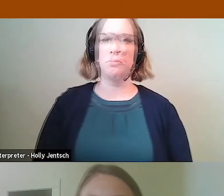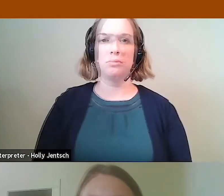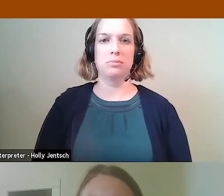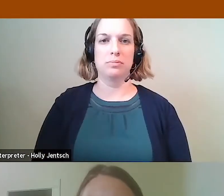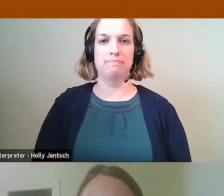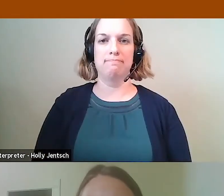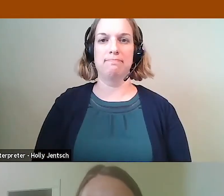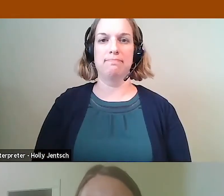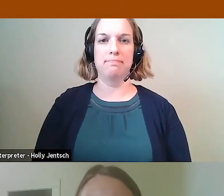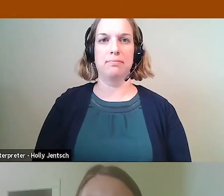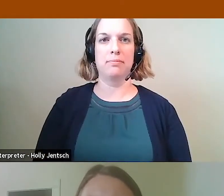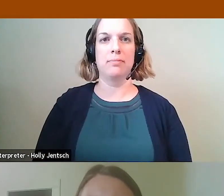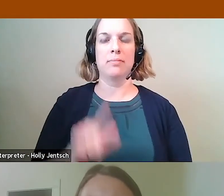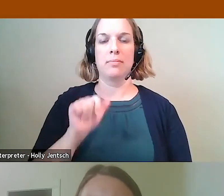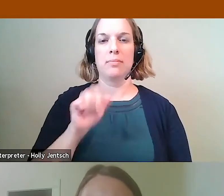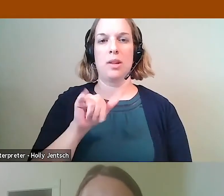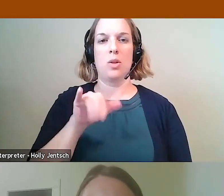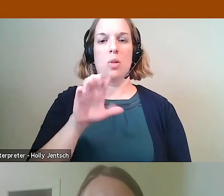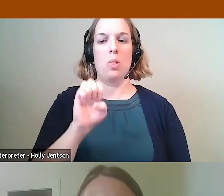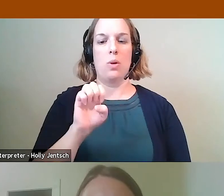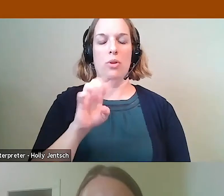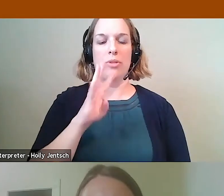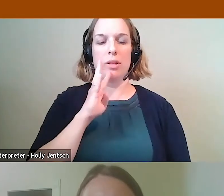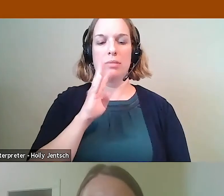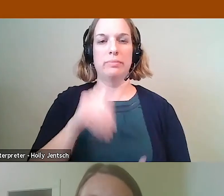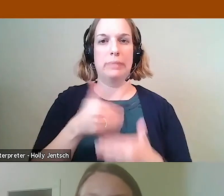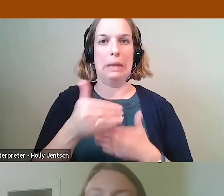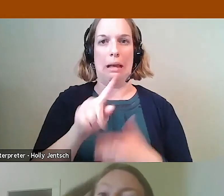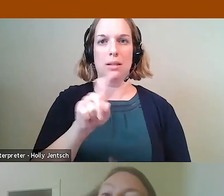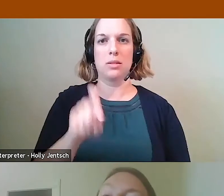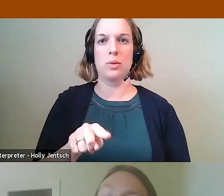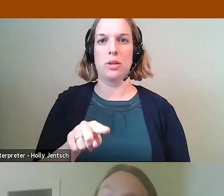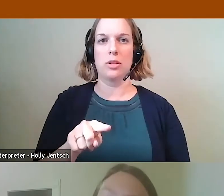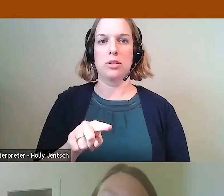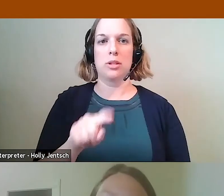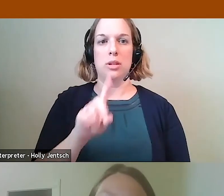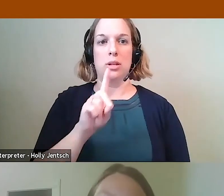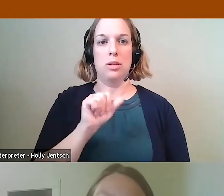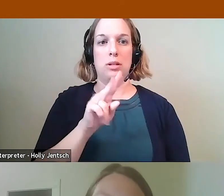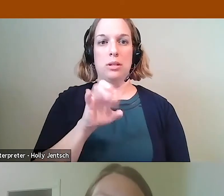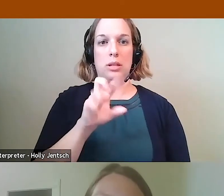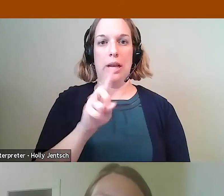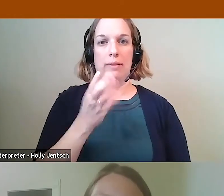Next question--I'm going to see if David wants to start with this one.